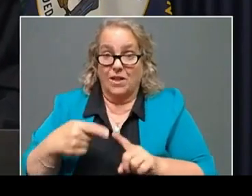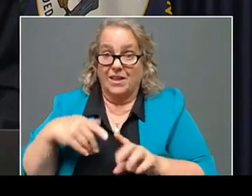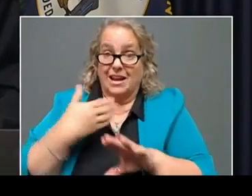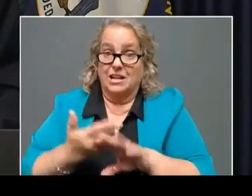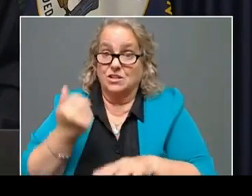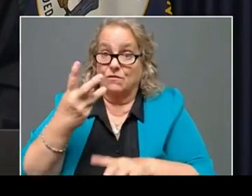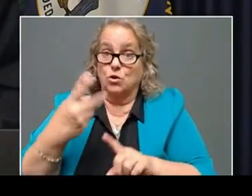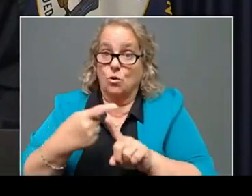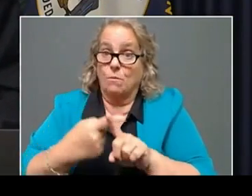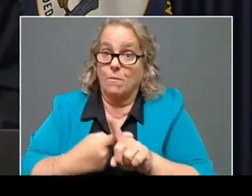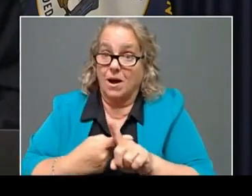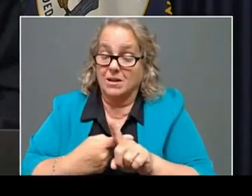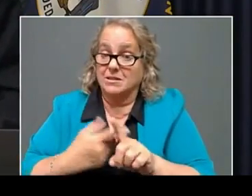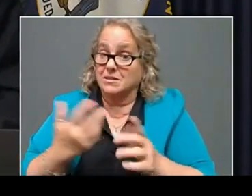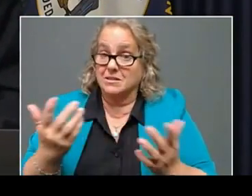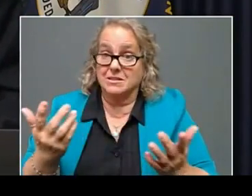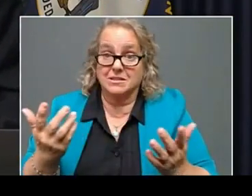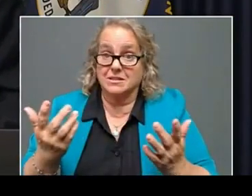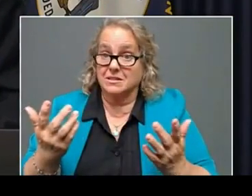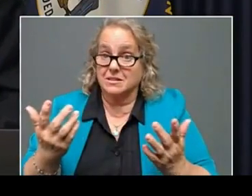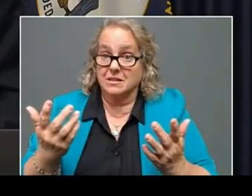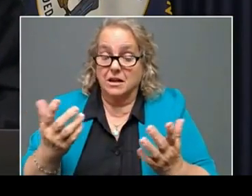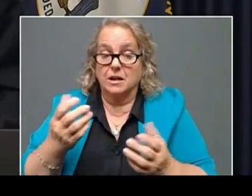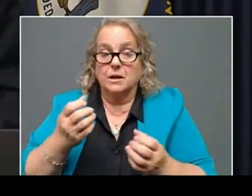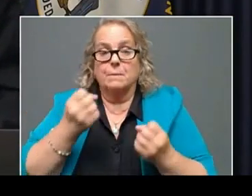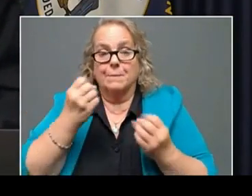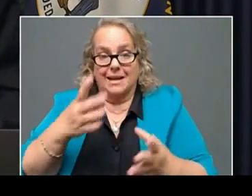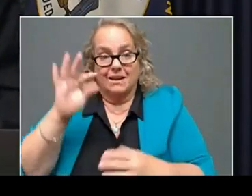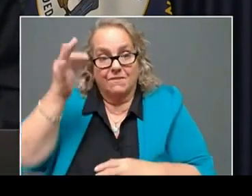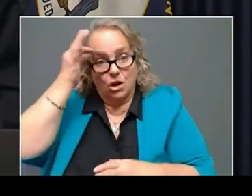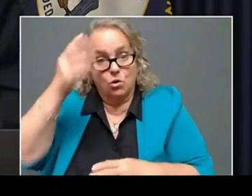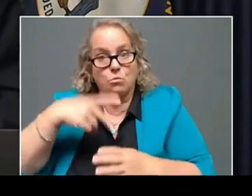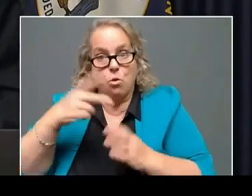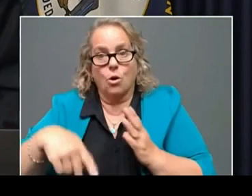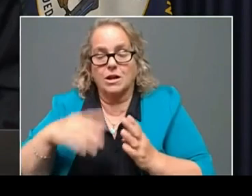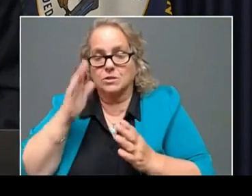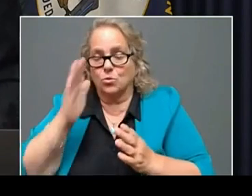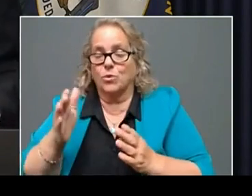number of federal programs are going to end either here in Kentucky um and